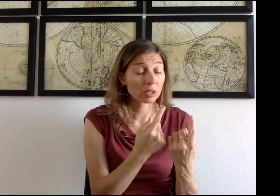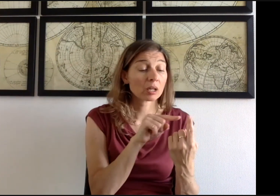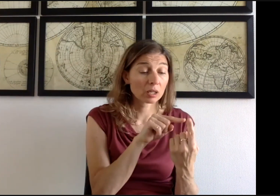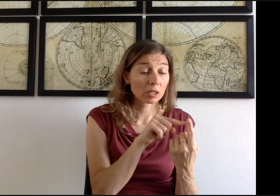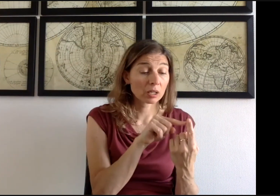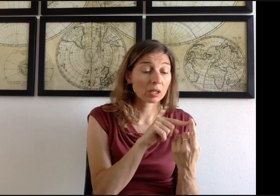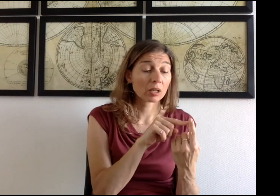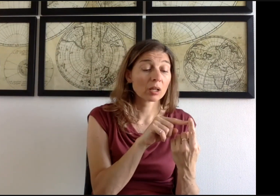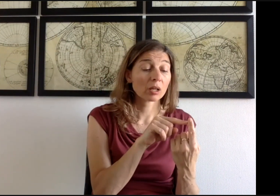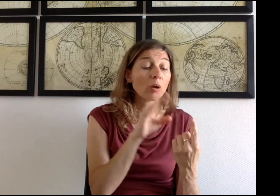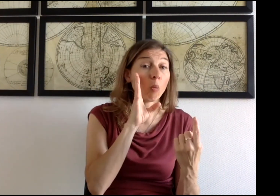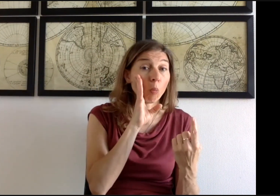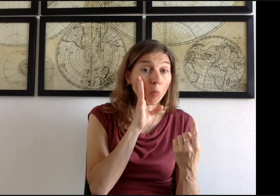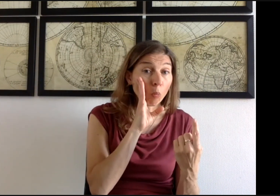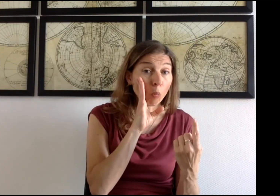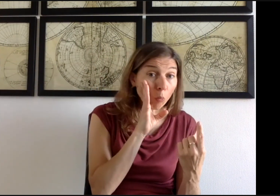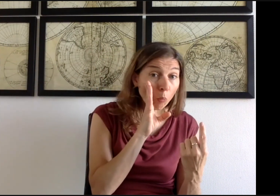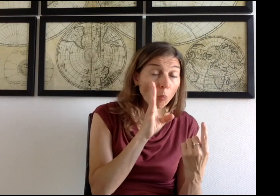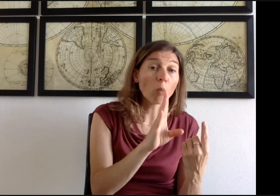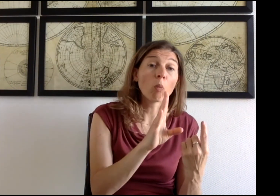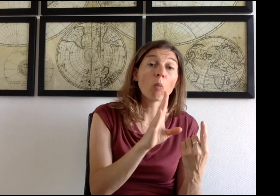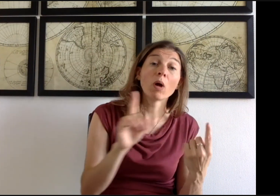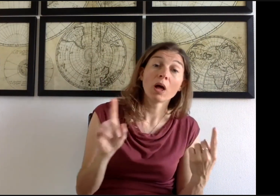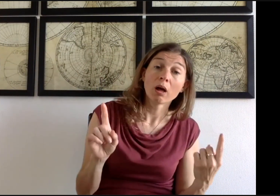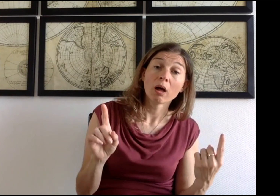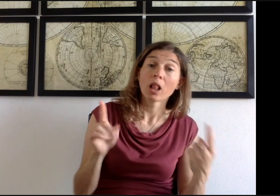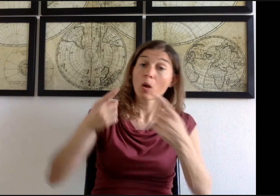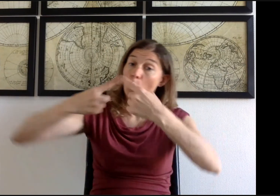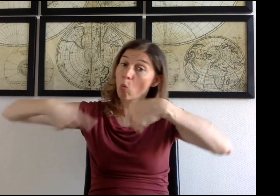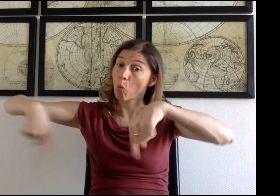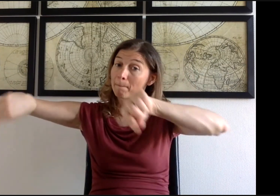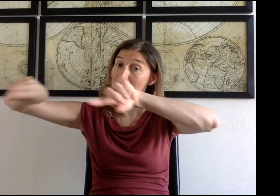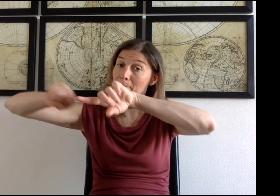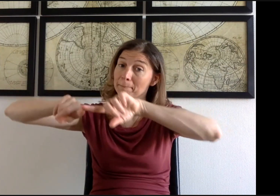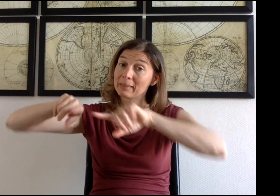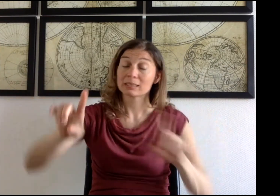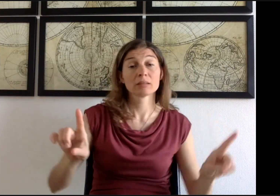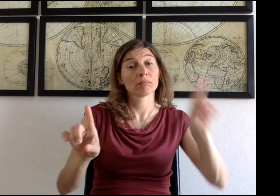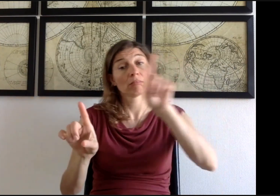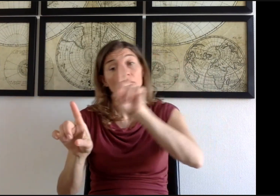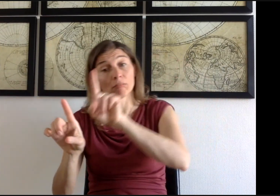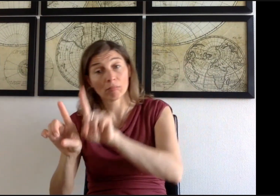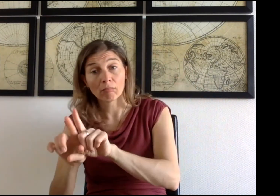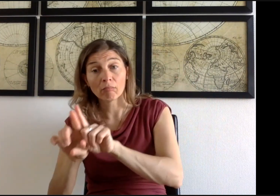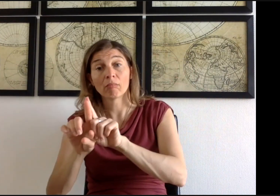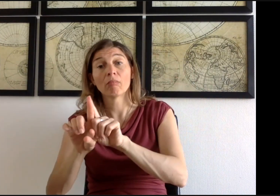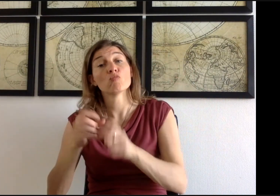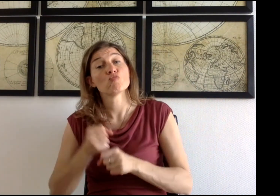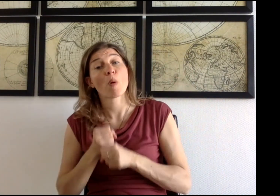the entire persons with disabilities. [IN OTHER LANGUAGE] I have two proposals.